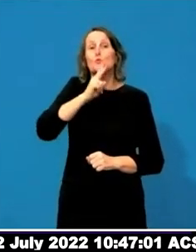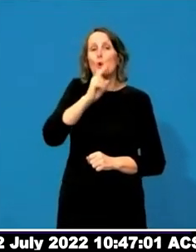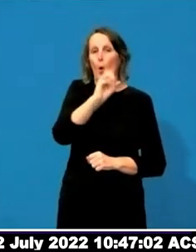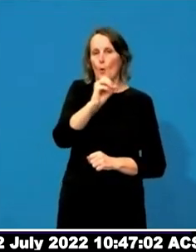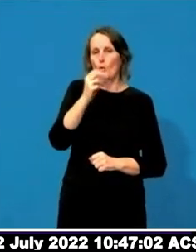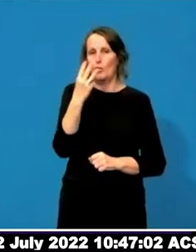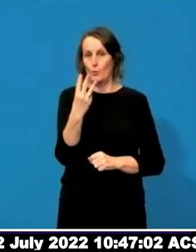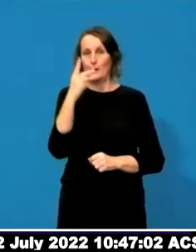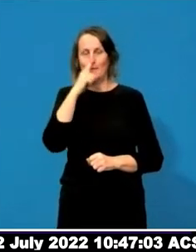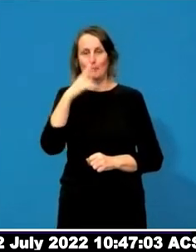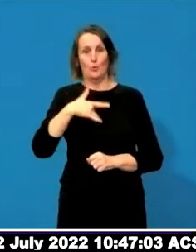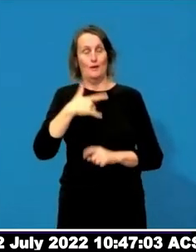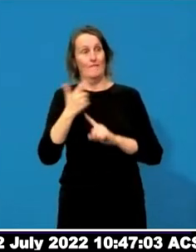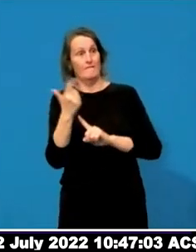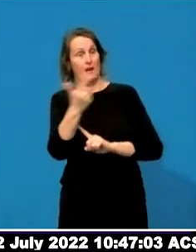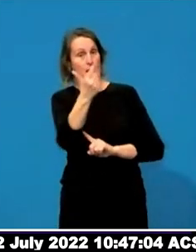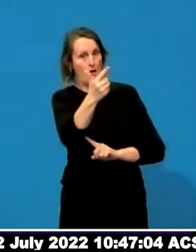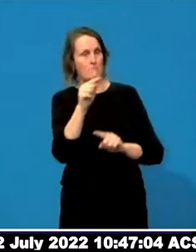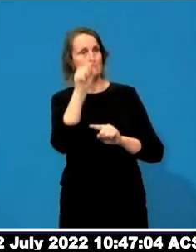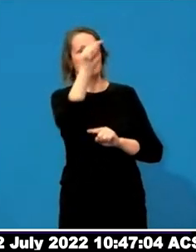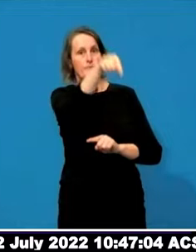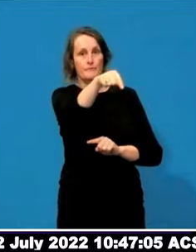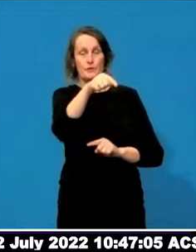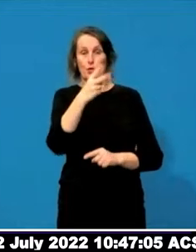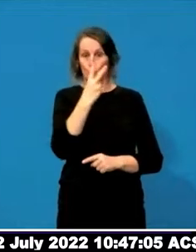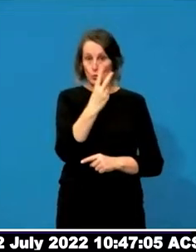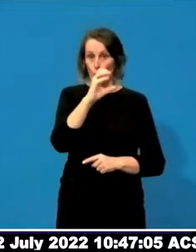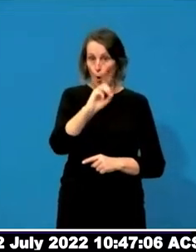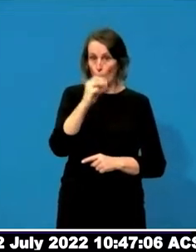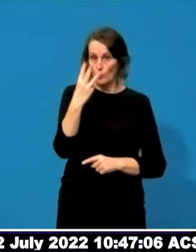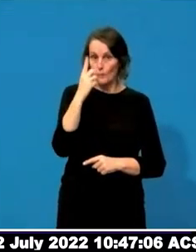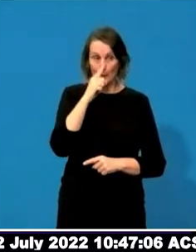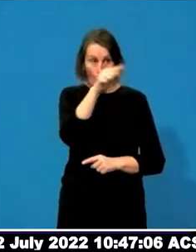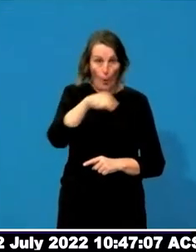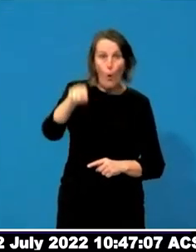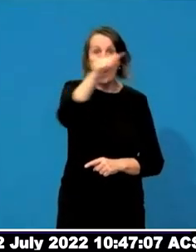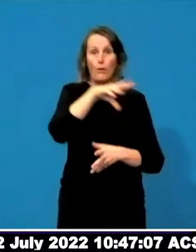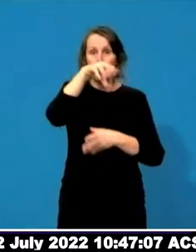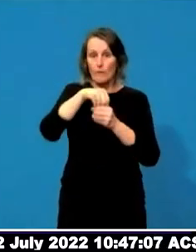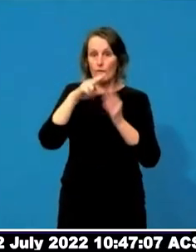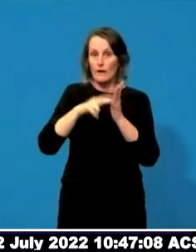are, are all 203 NDIS participants? Yes, that's correct. Thank you.